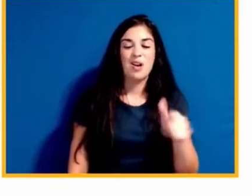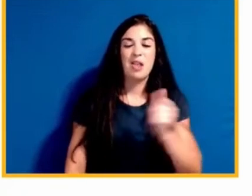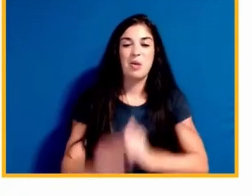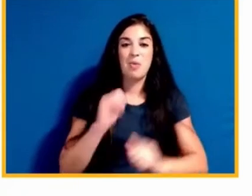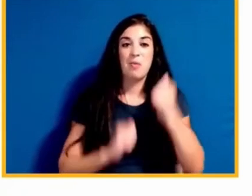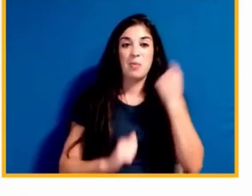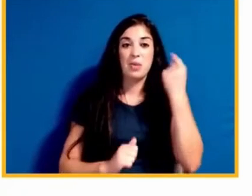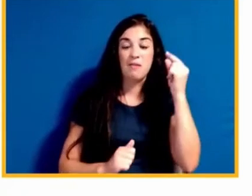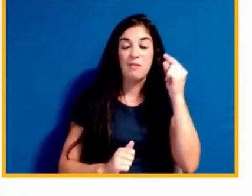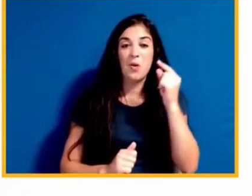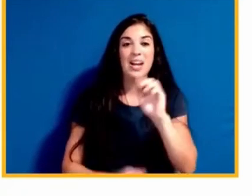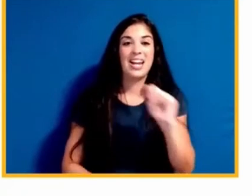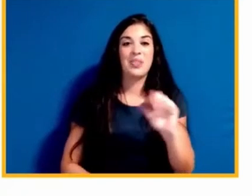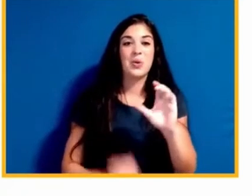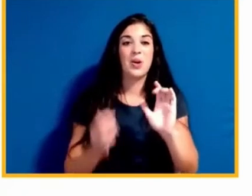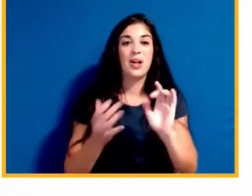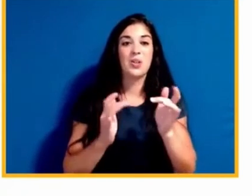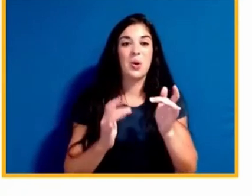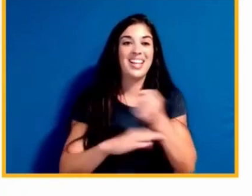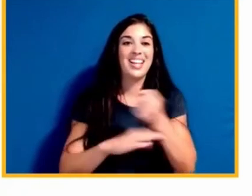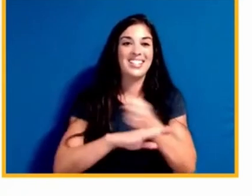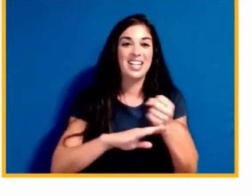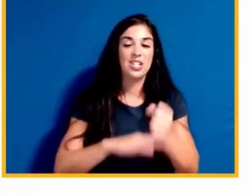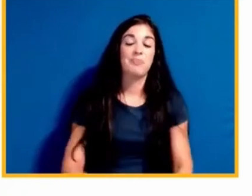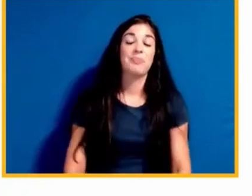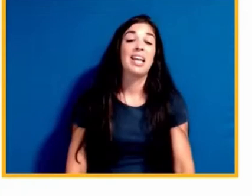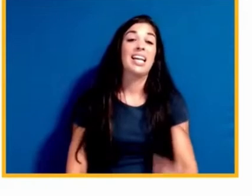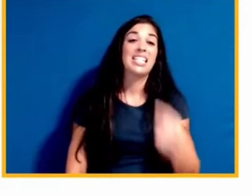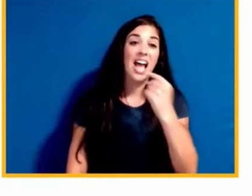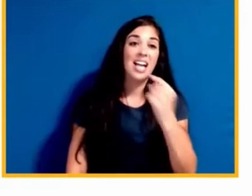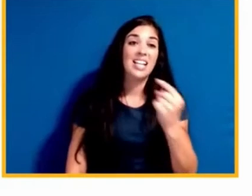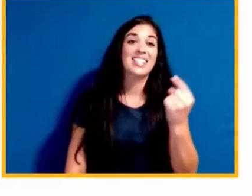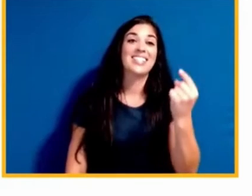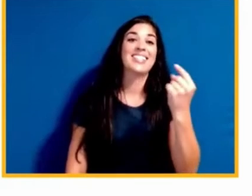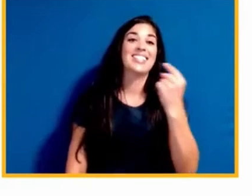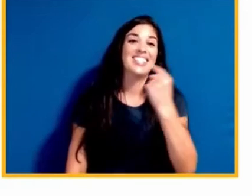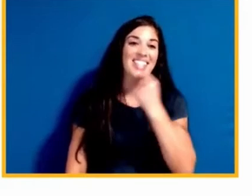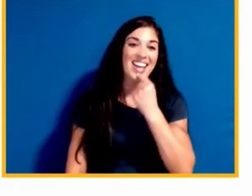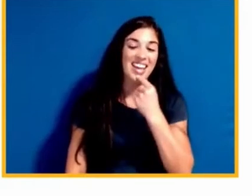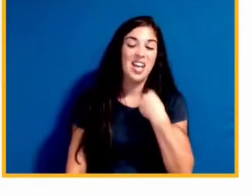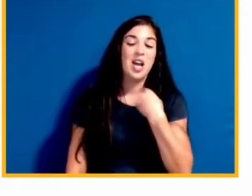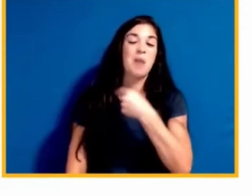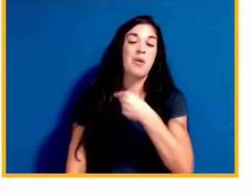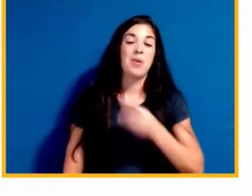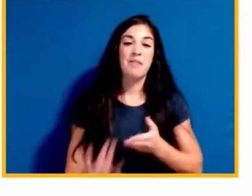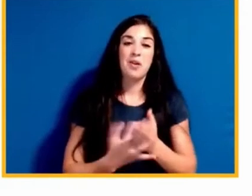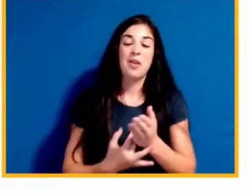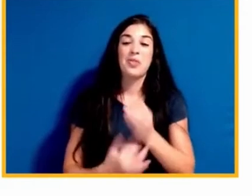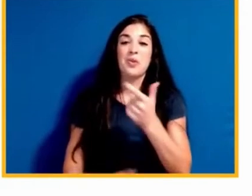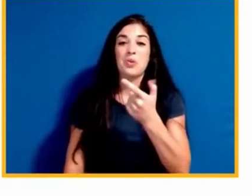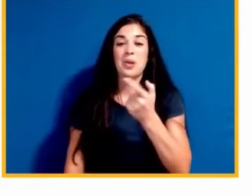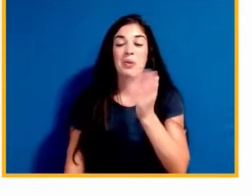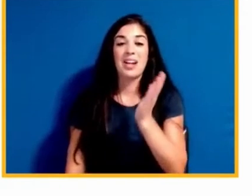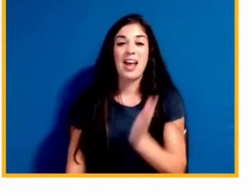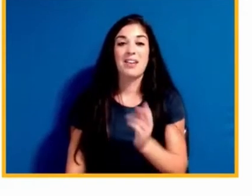online stage. Now it sucks to say but we've gone through 21 out of 22 dancers